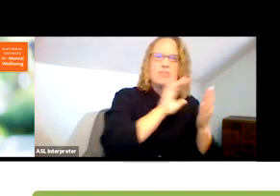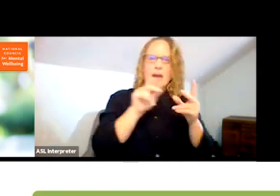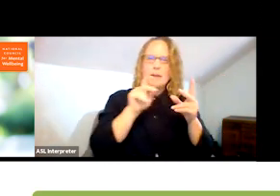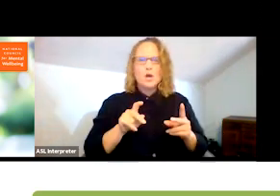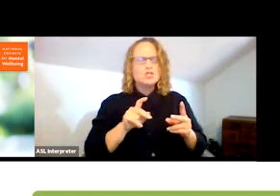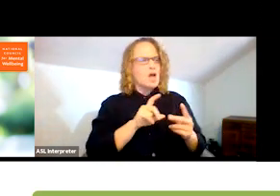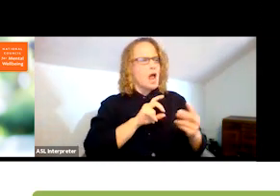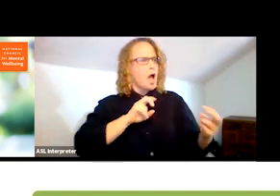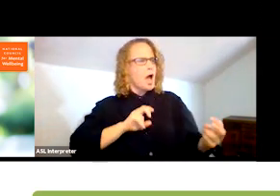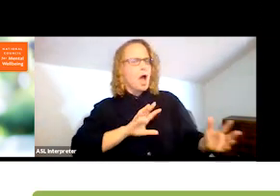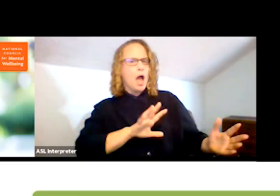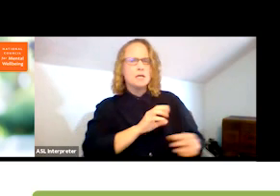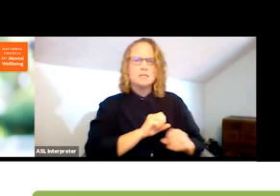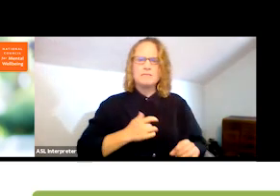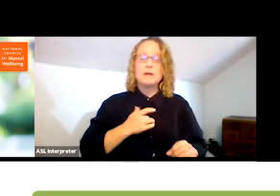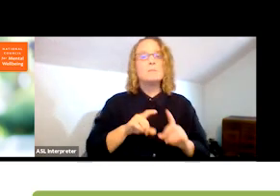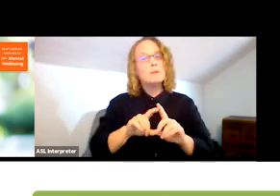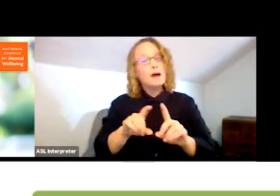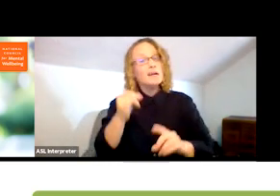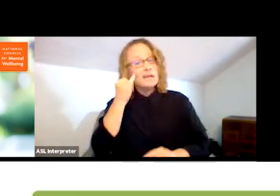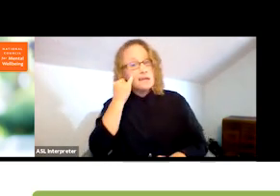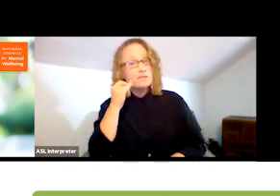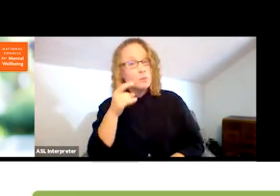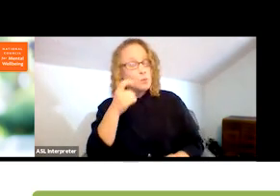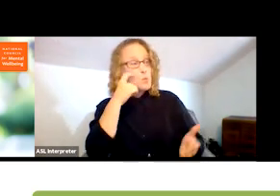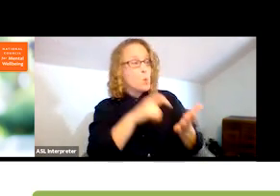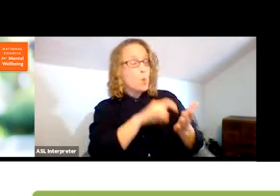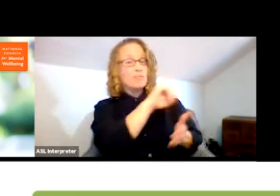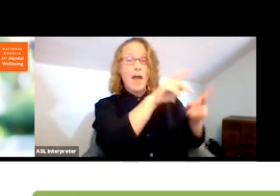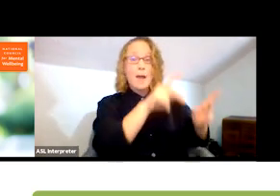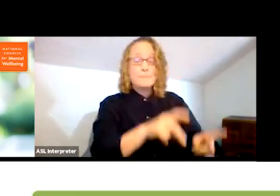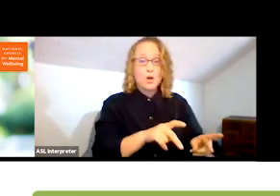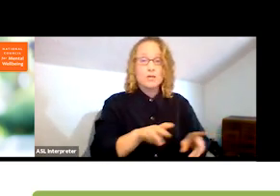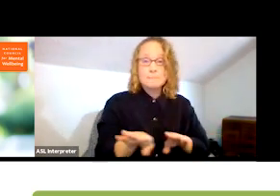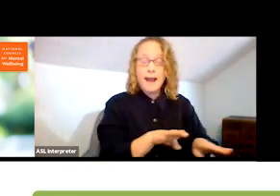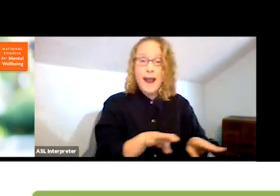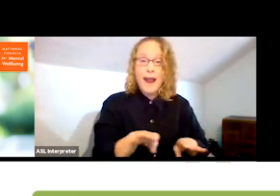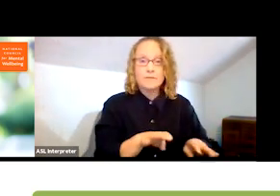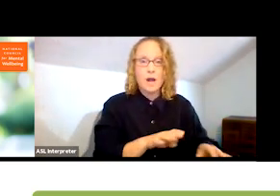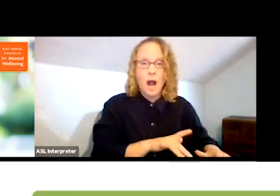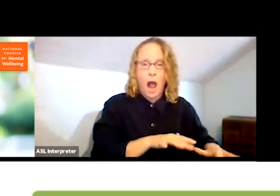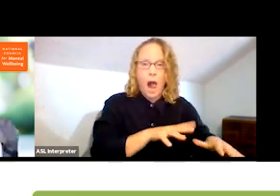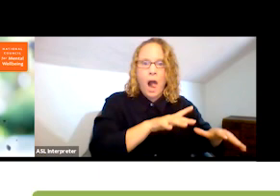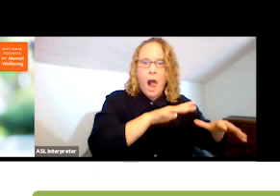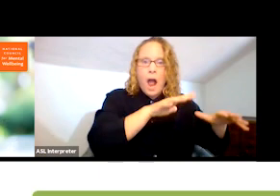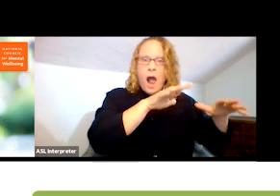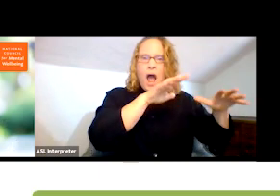We want to avoid physical confrontation. We wanna respect the personal space.